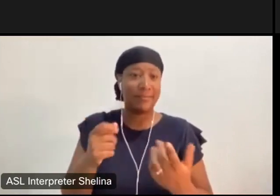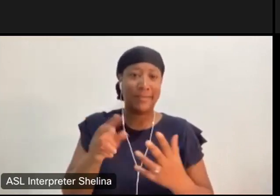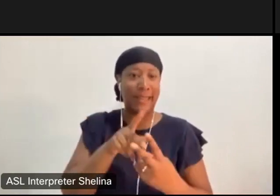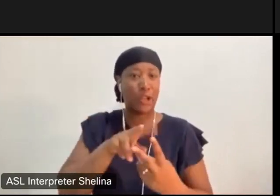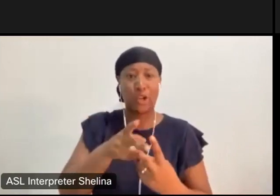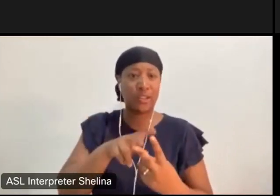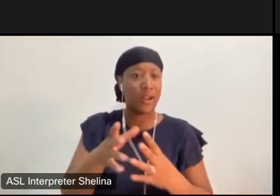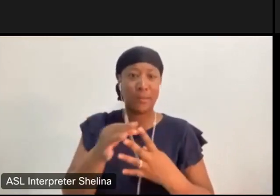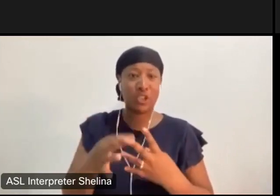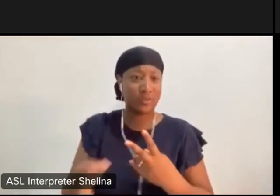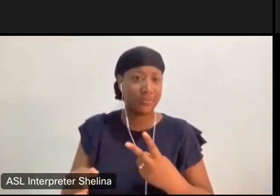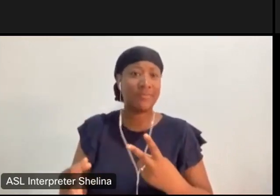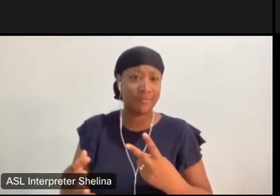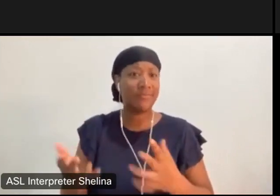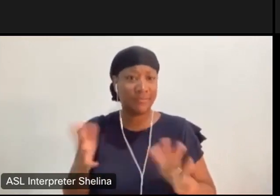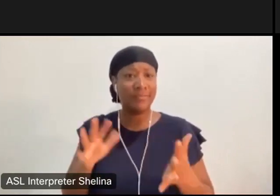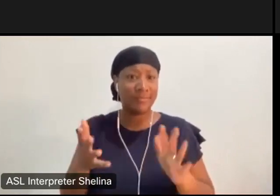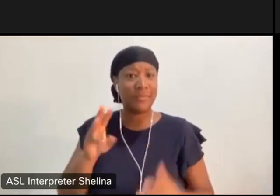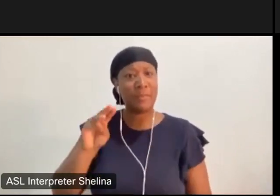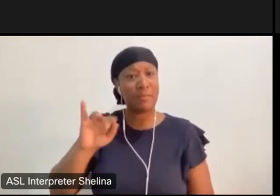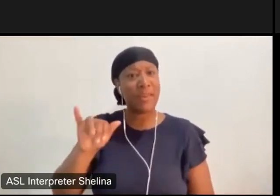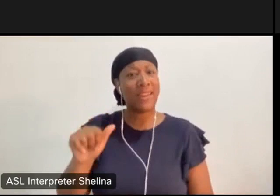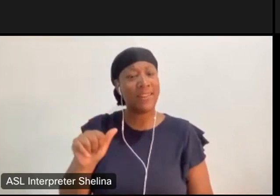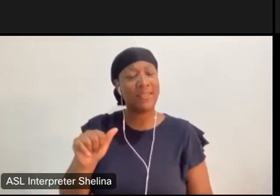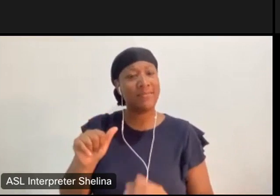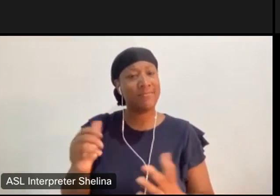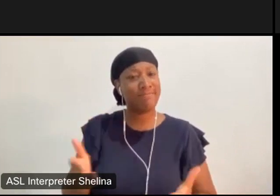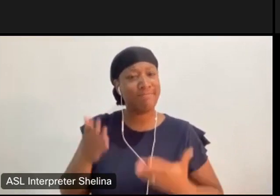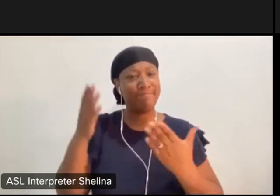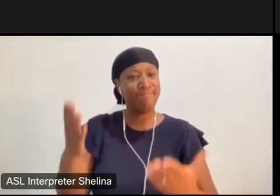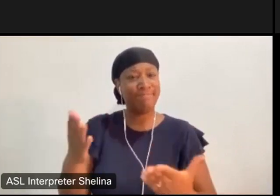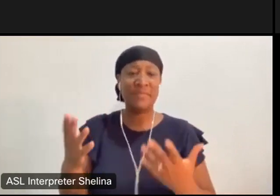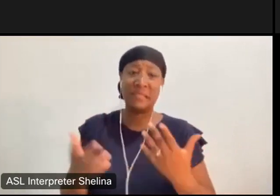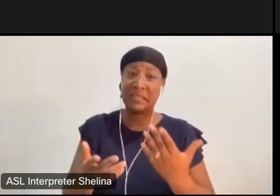Yes, so I think kind of what Mia suggested is really helpful to kind of maybe combine if they are related.